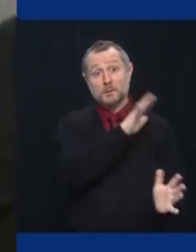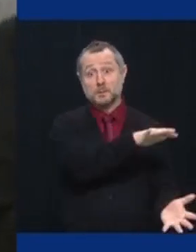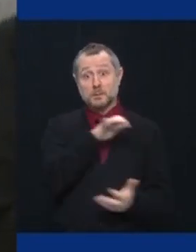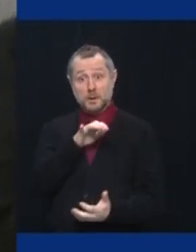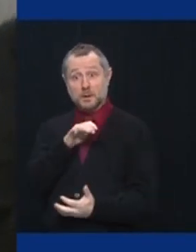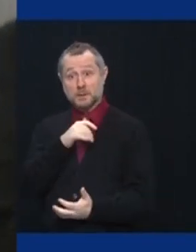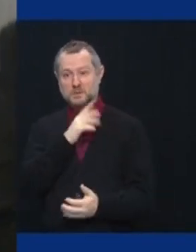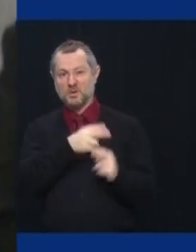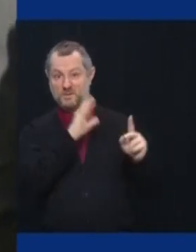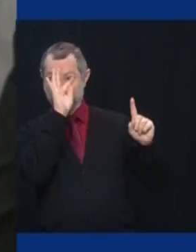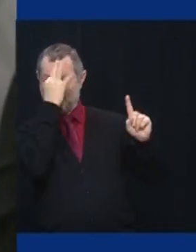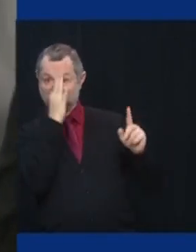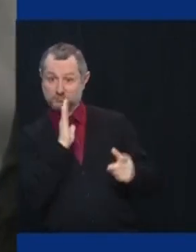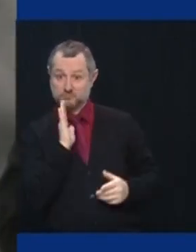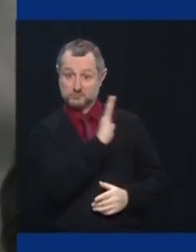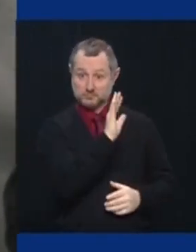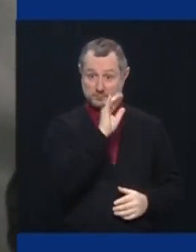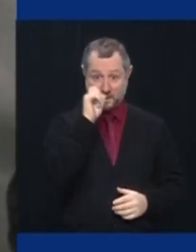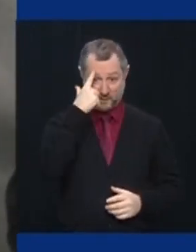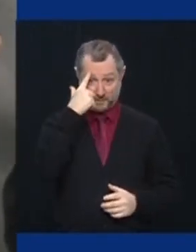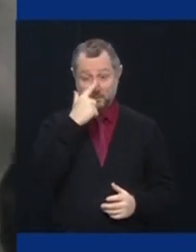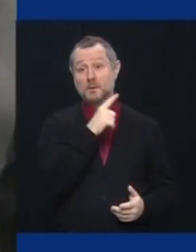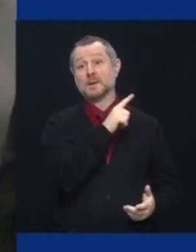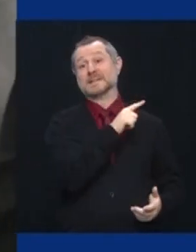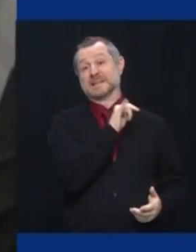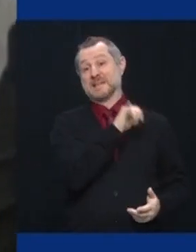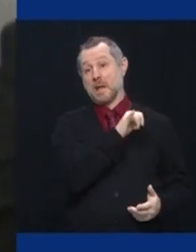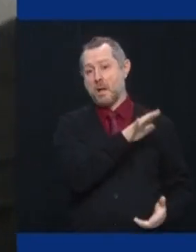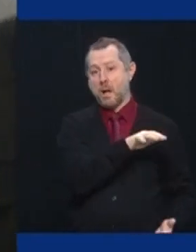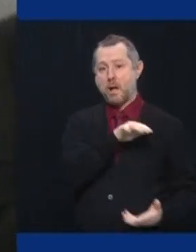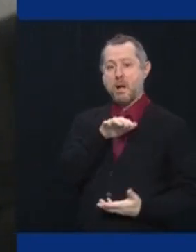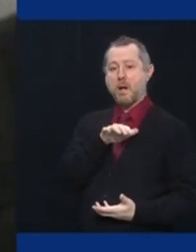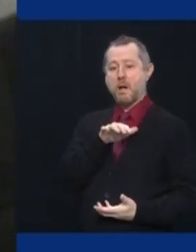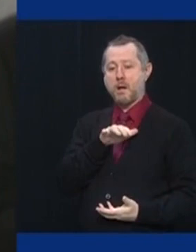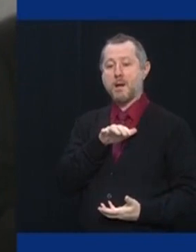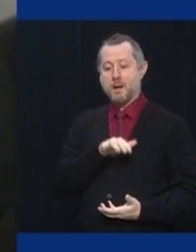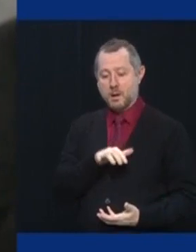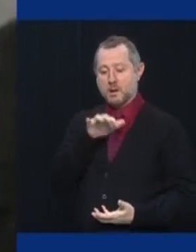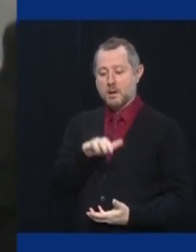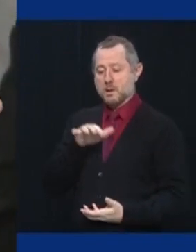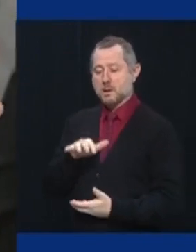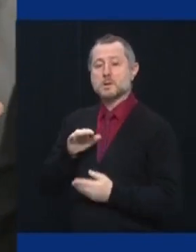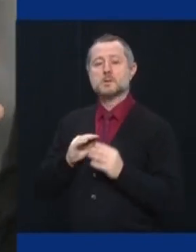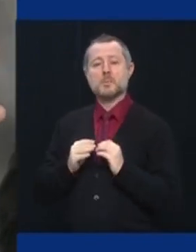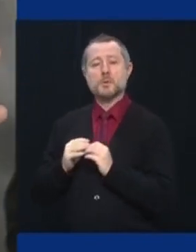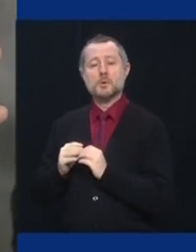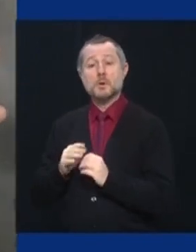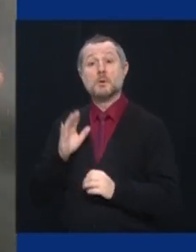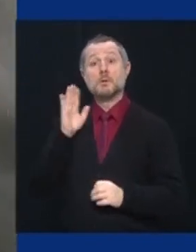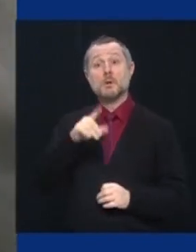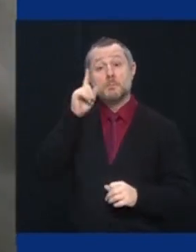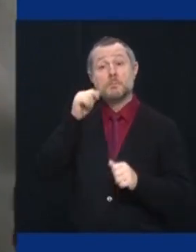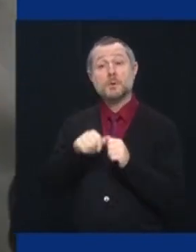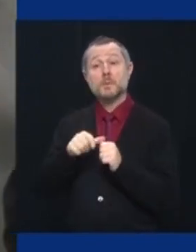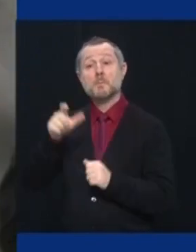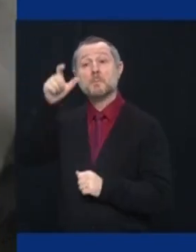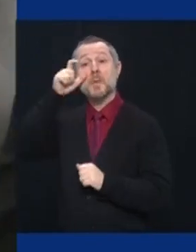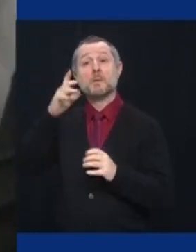NOW THE SUPPLY OF THE VACCINE IS DEPENDENT ON THE FEDERAL GOVERNMENT. AND THAT EBBS AND FLOWS. WHY?